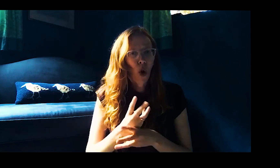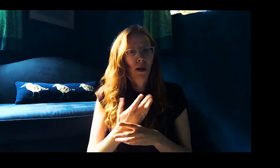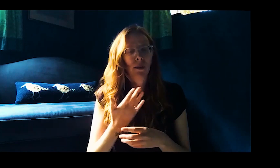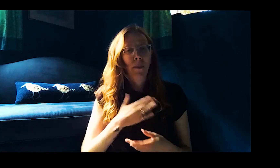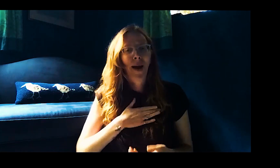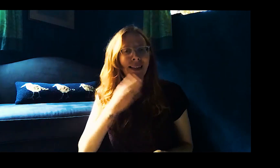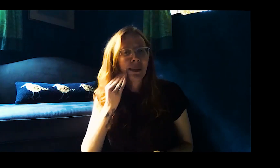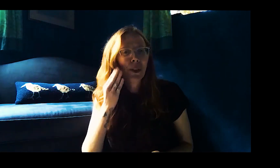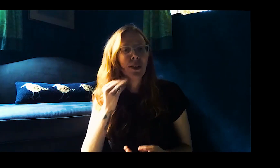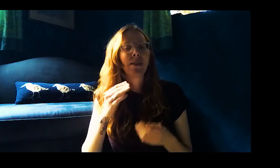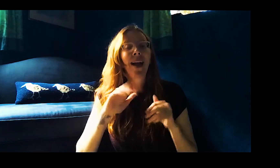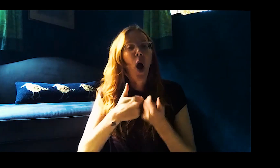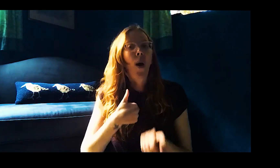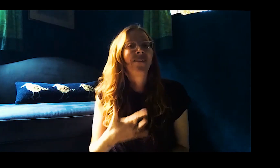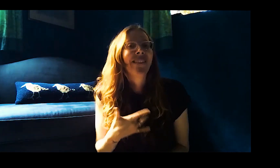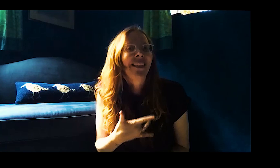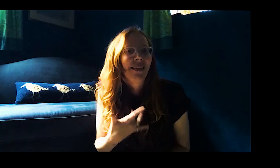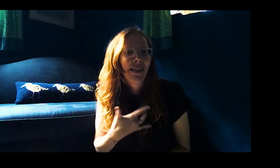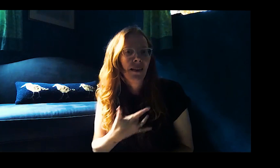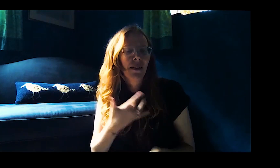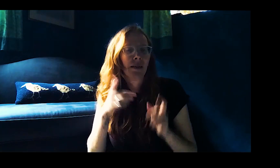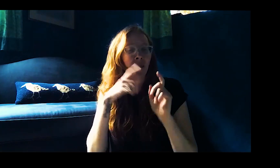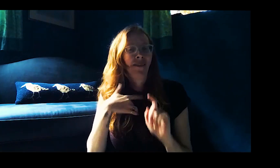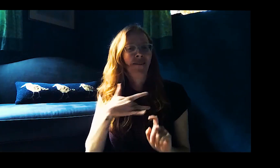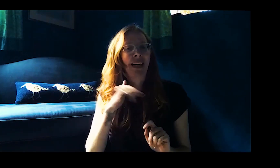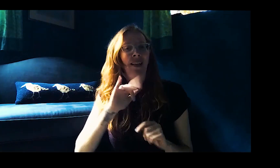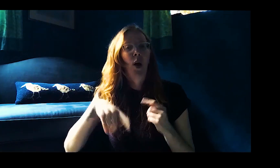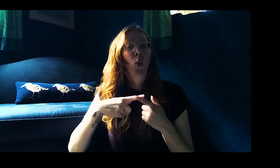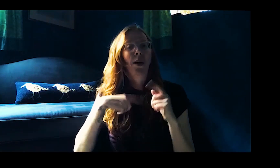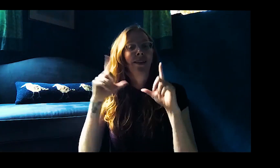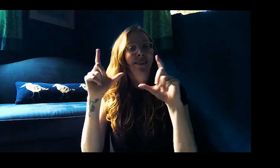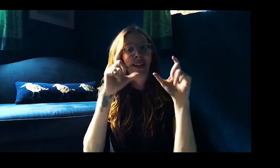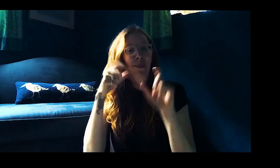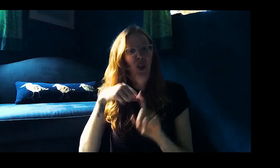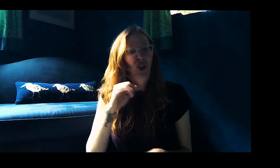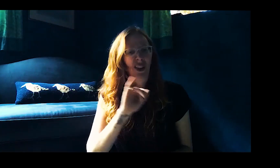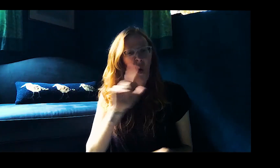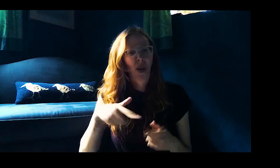my experiences, how I feel. I feel like when I'm taking a picture, it is what - is the feeling